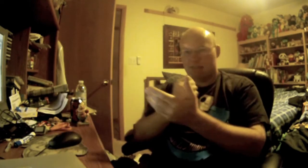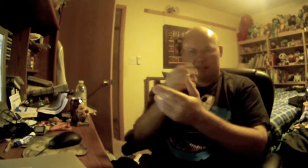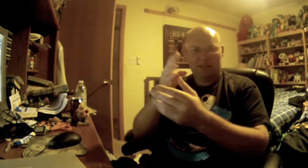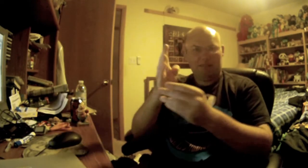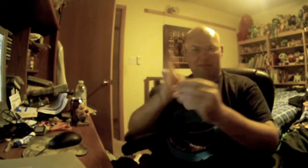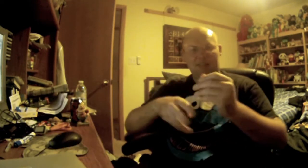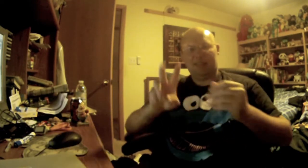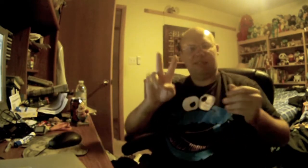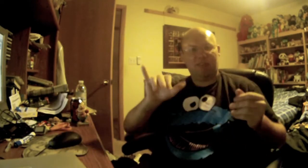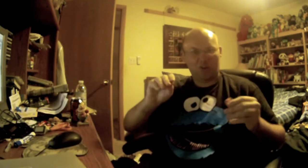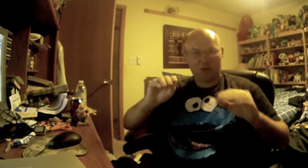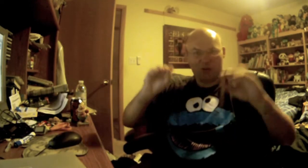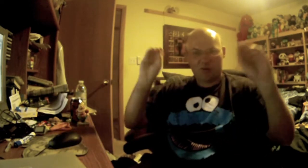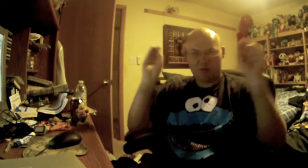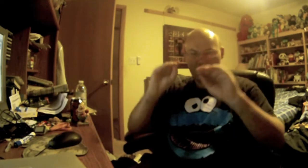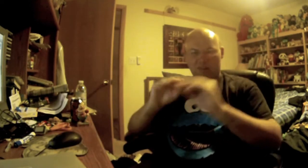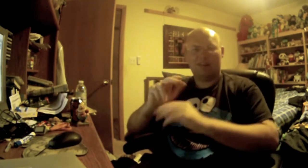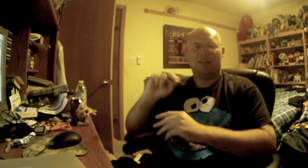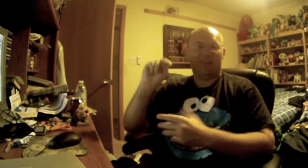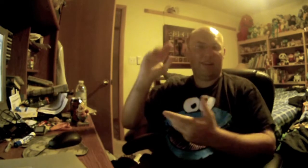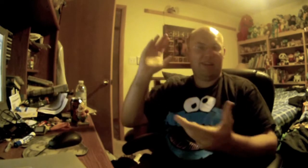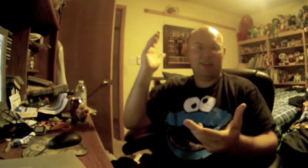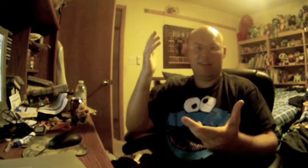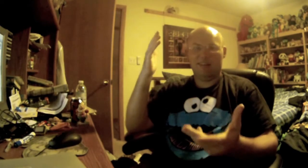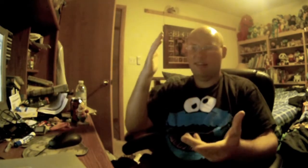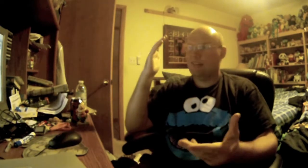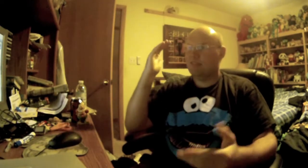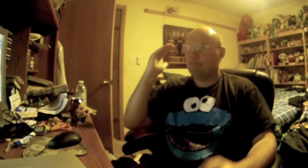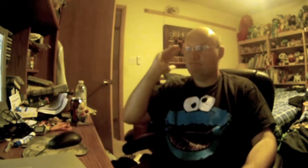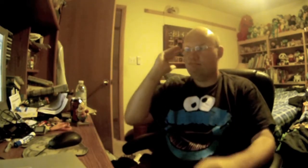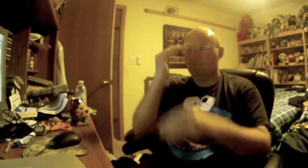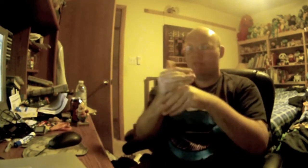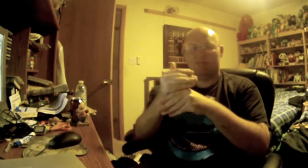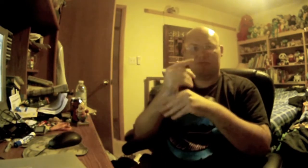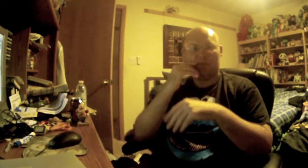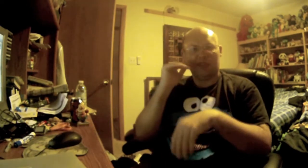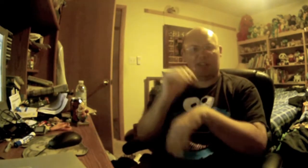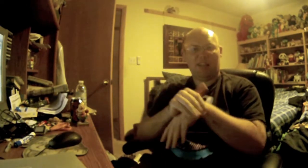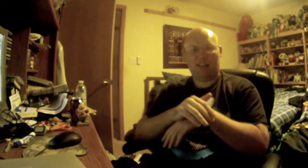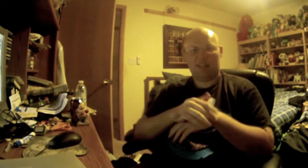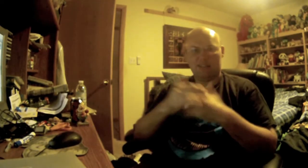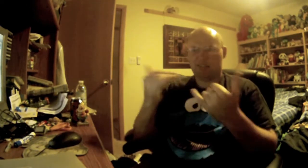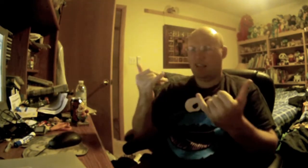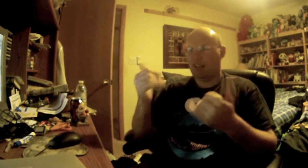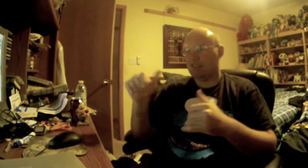I'm going to edit the video and call it a night.